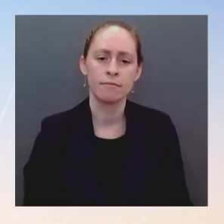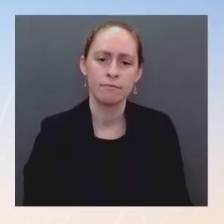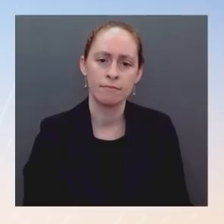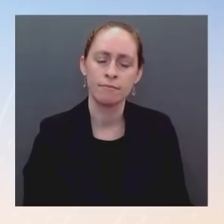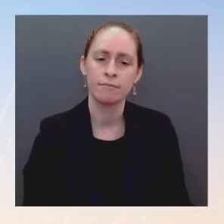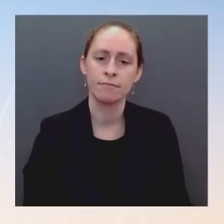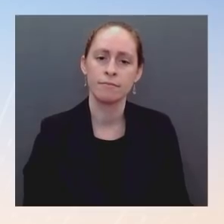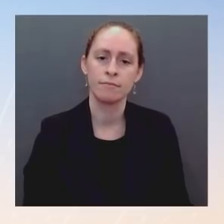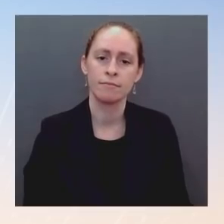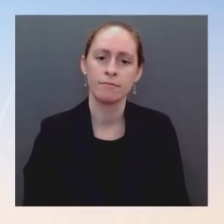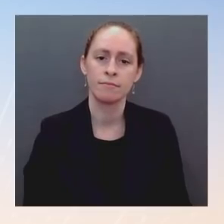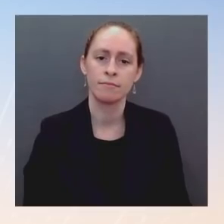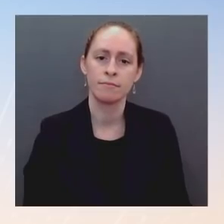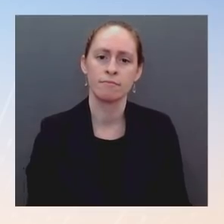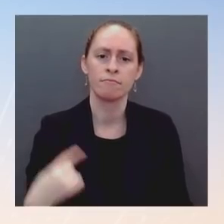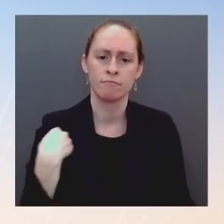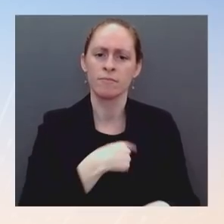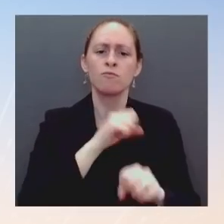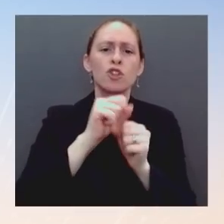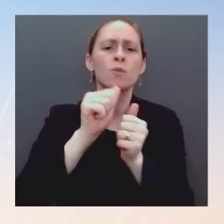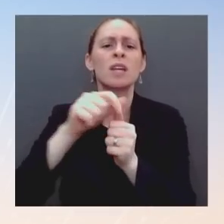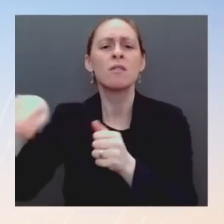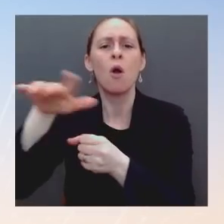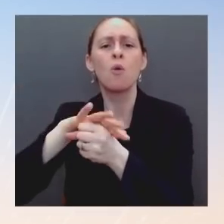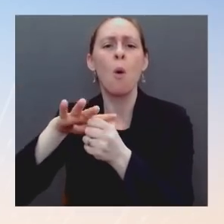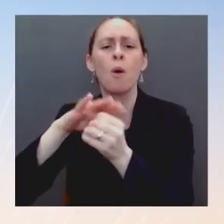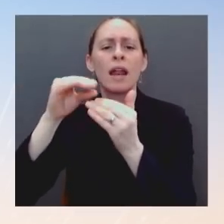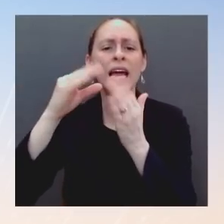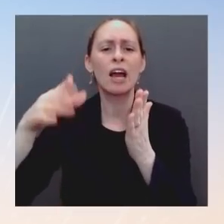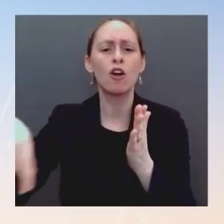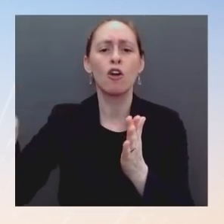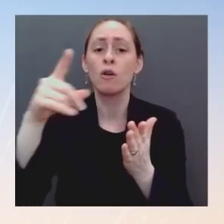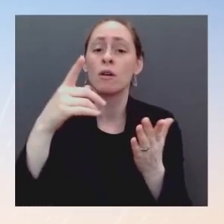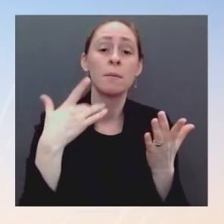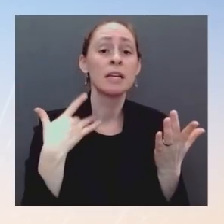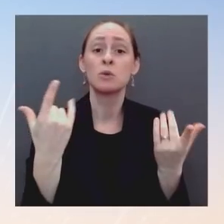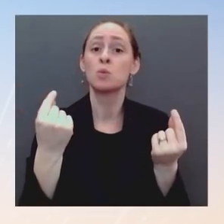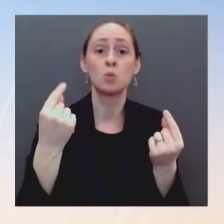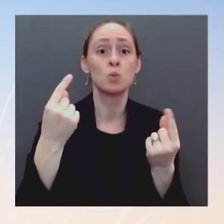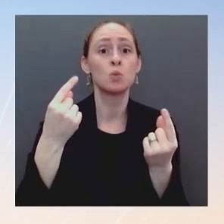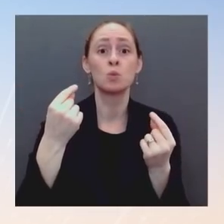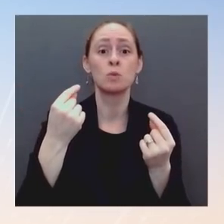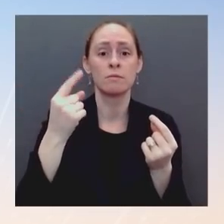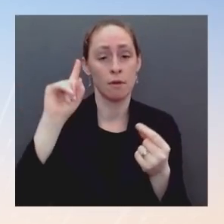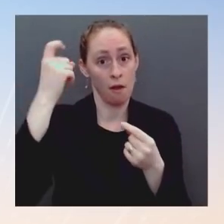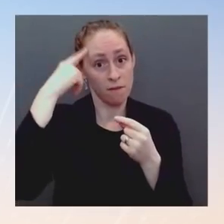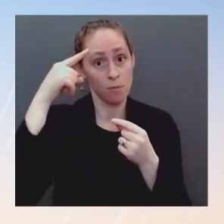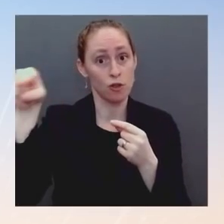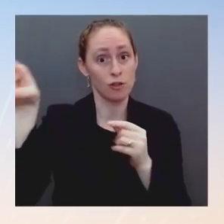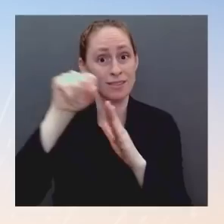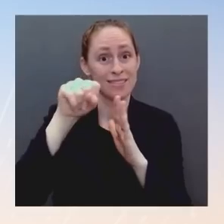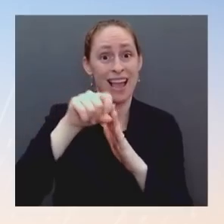from governors in the states. I can check with FEMA and see if there's any specific request that has come in or what needs that have --